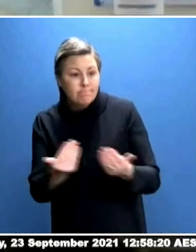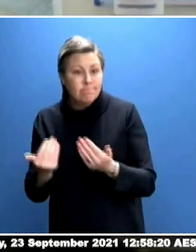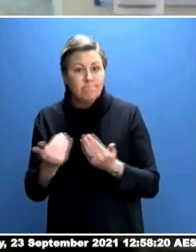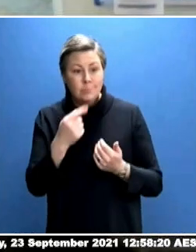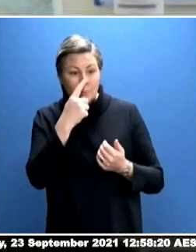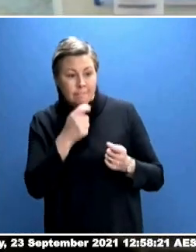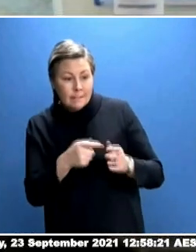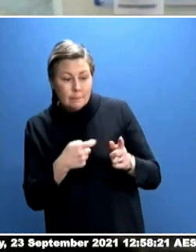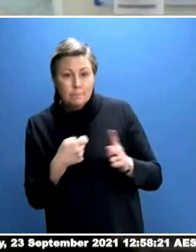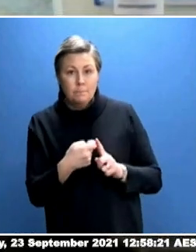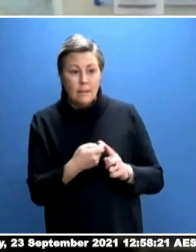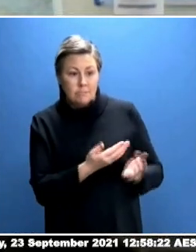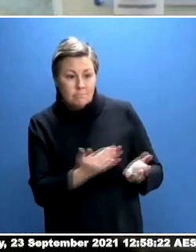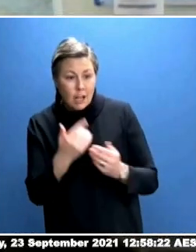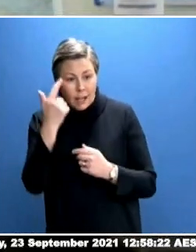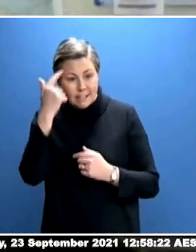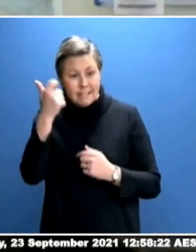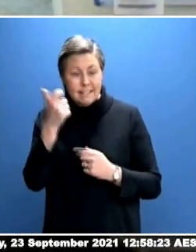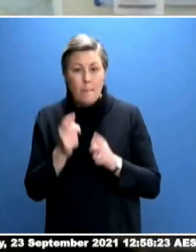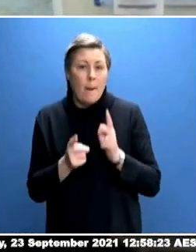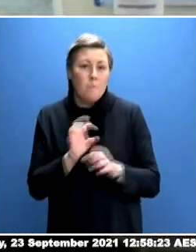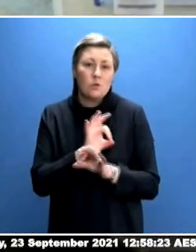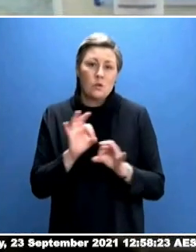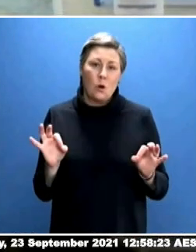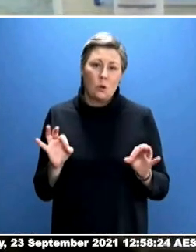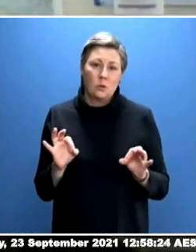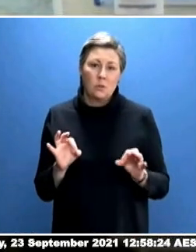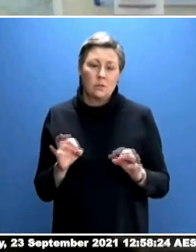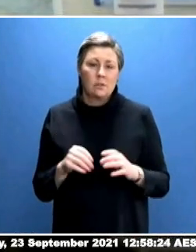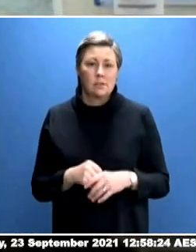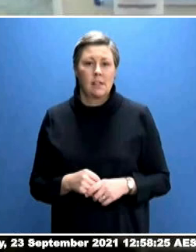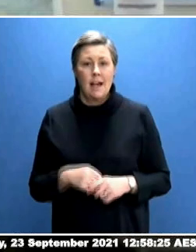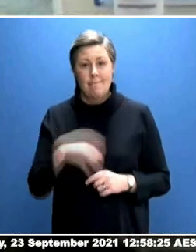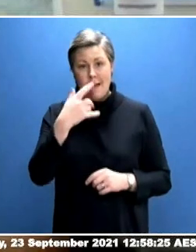The challenge is it's not resourced from our perspective.